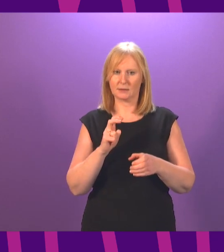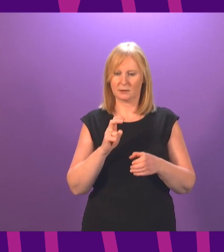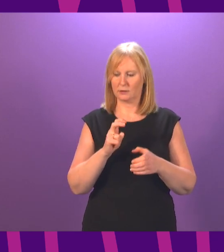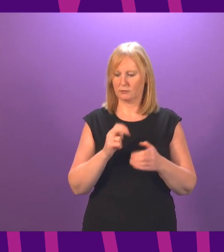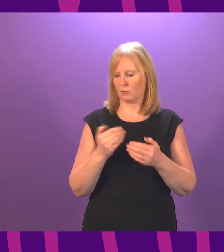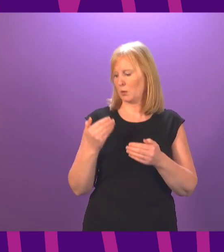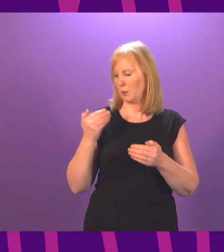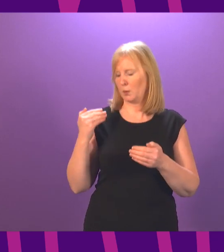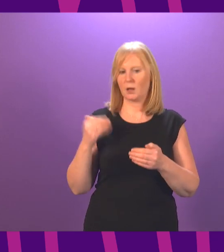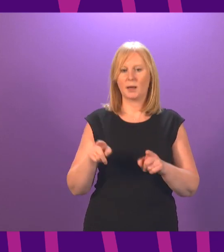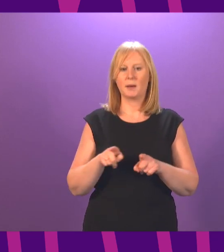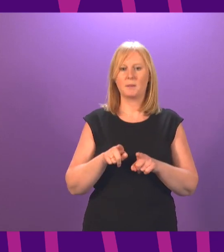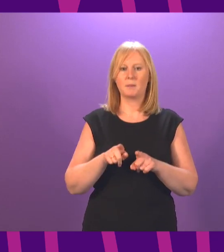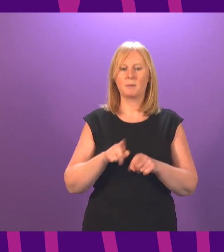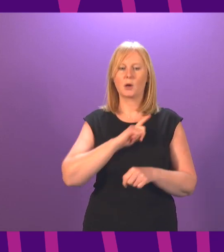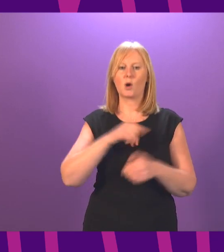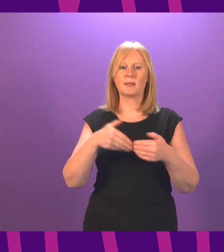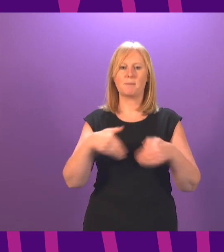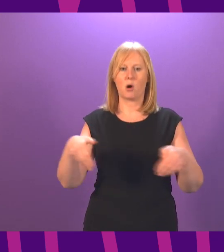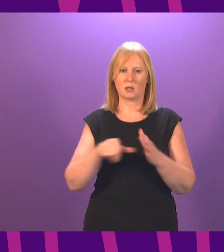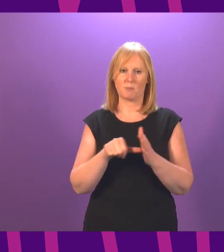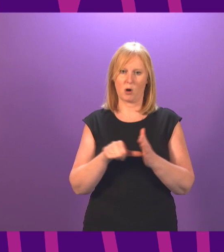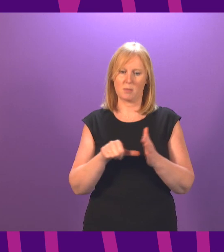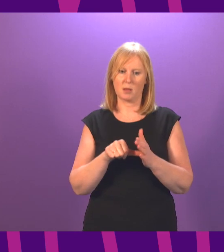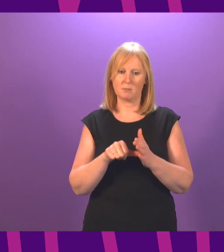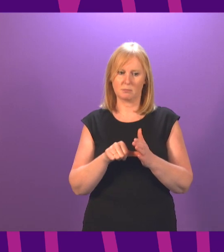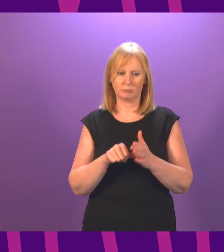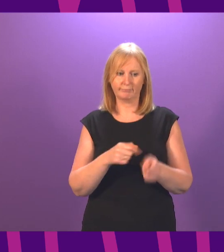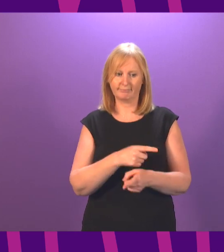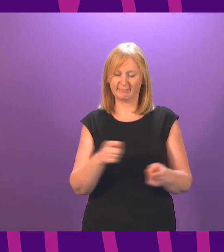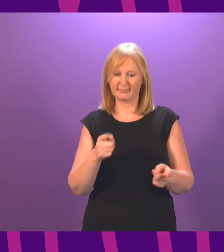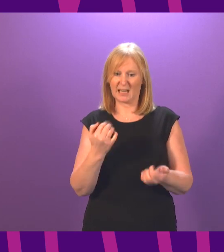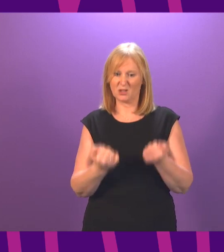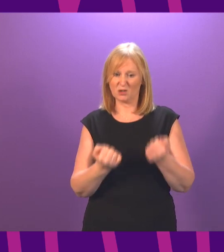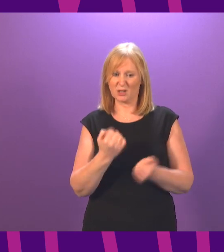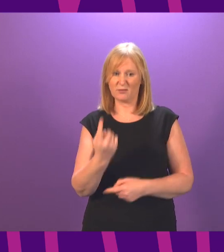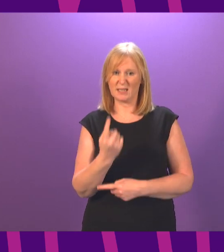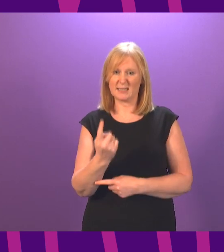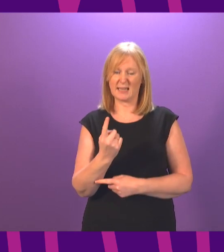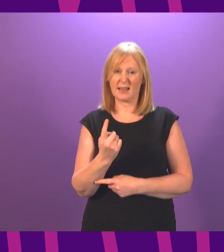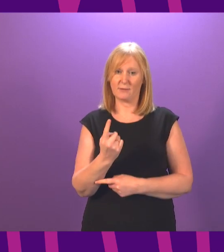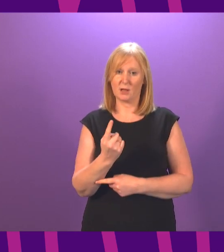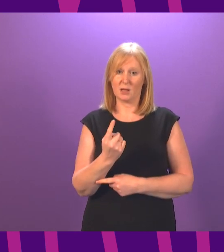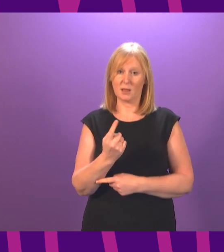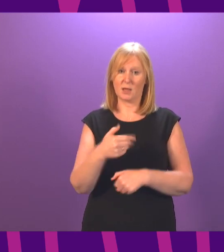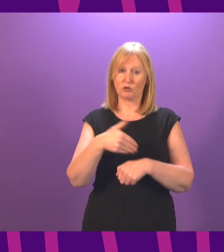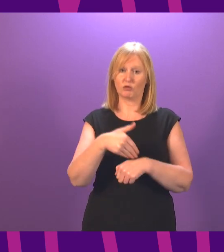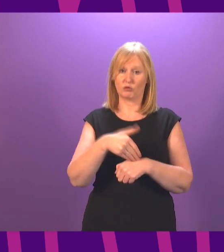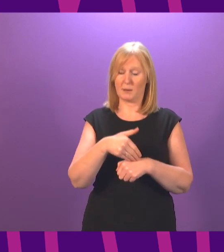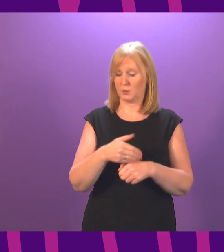couple of days due to the border issues associated with Covid. People themselves can judge whether the disruption that we have seen in the past couple of days suggests that, in the eventuality